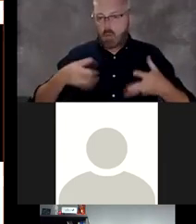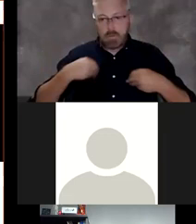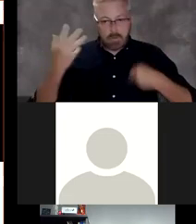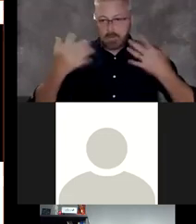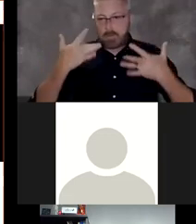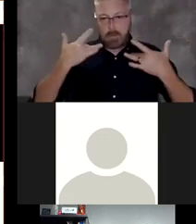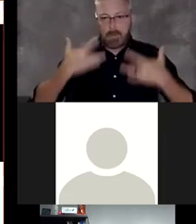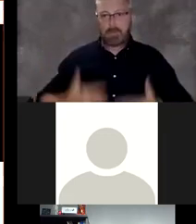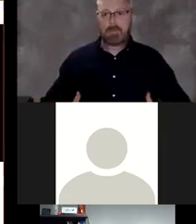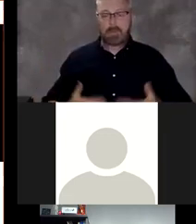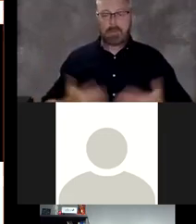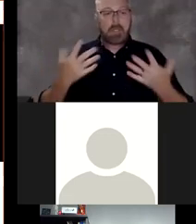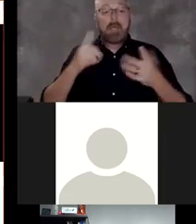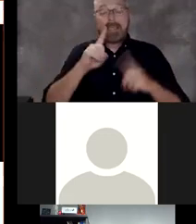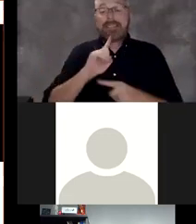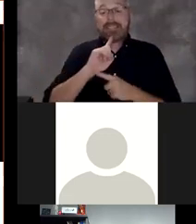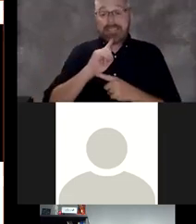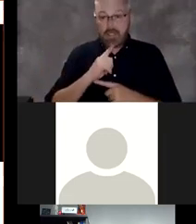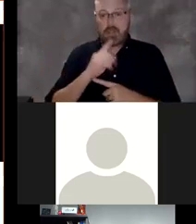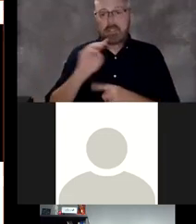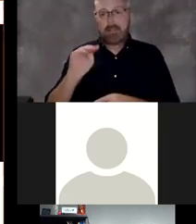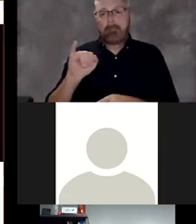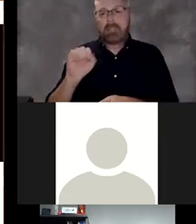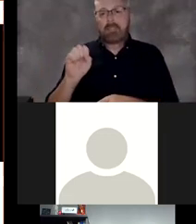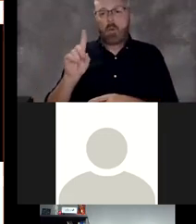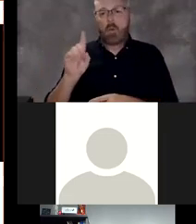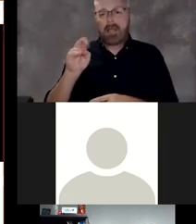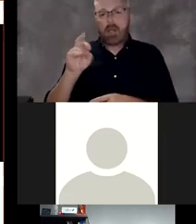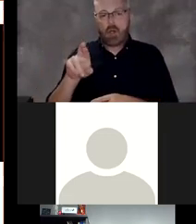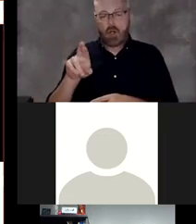THIS IS A SERIOUS MISDEMEANOR, SO SLIGHTLY LESS SERIOUS THAN